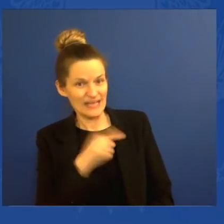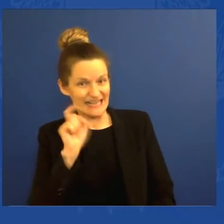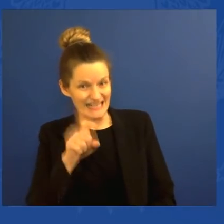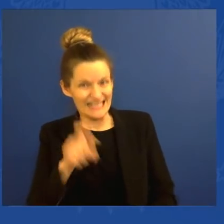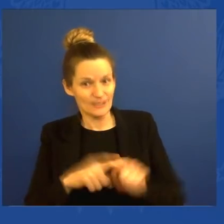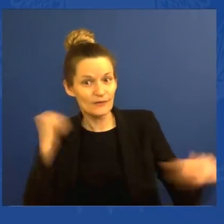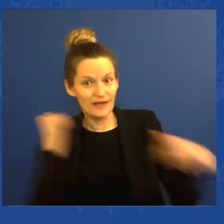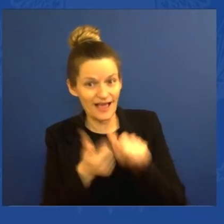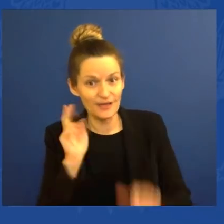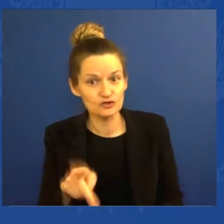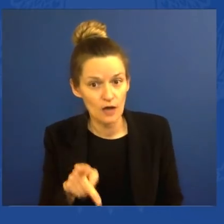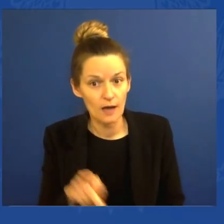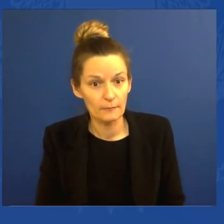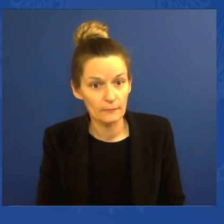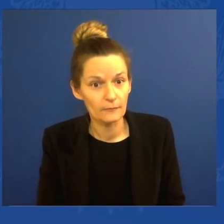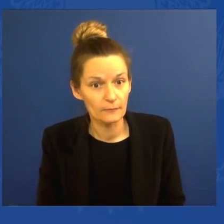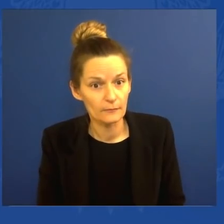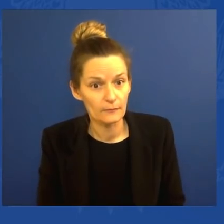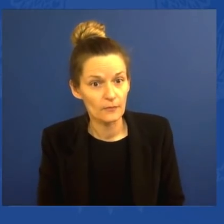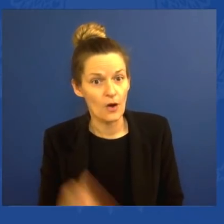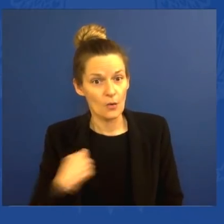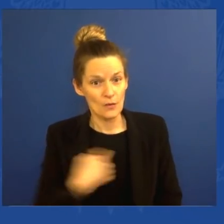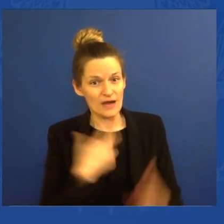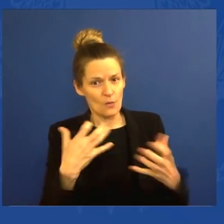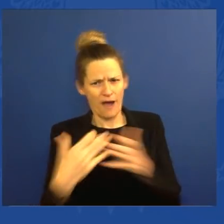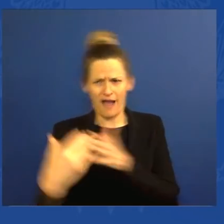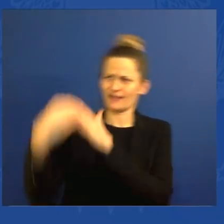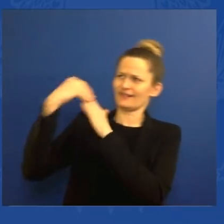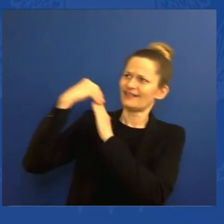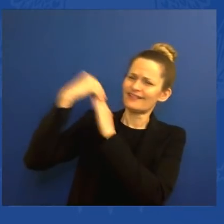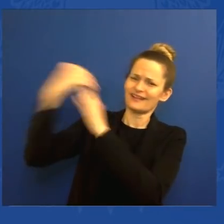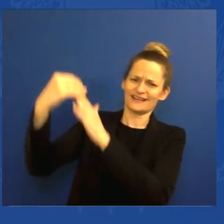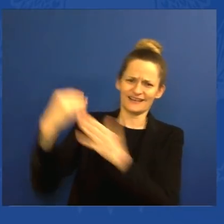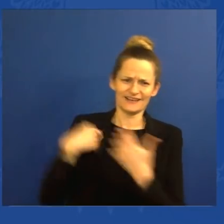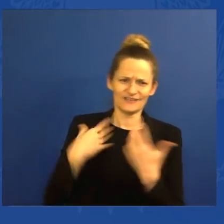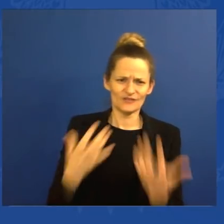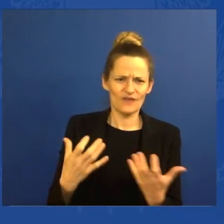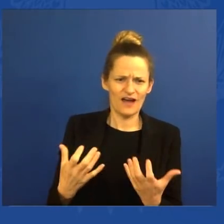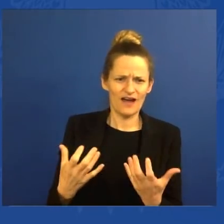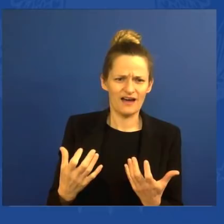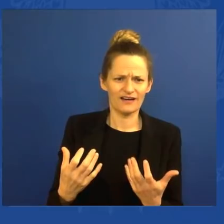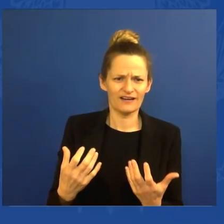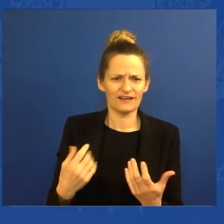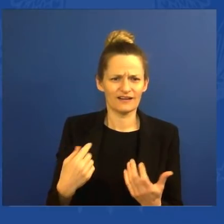We got the Indy 500, and we like to go fast. The President: going fast.